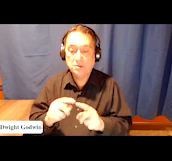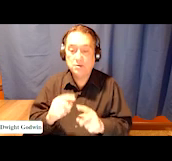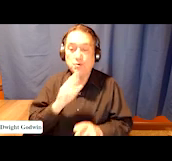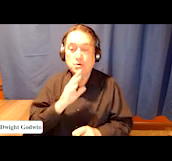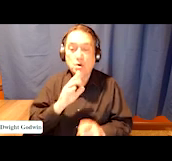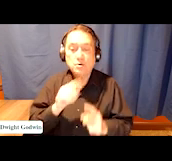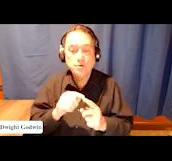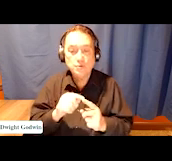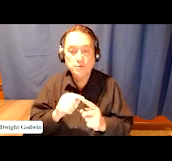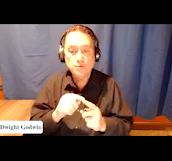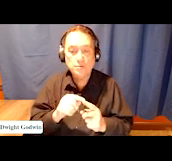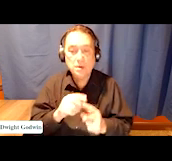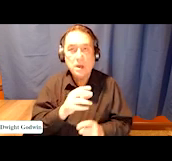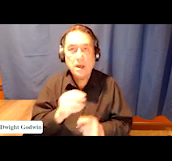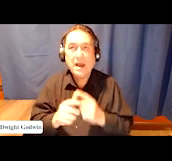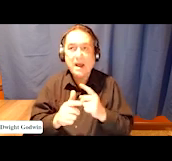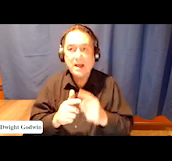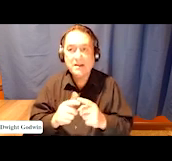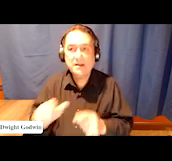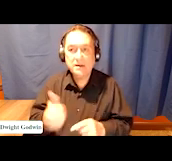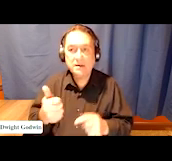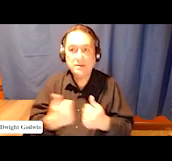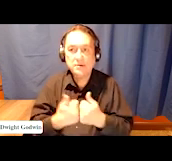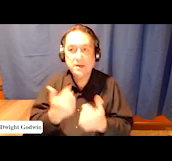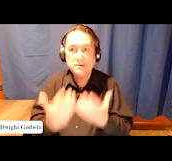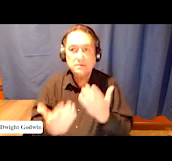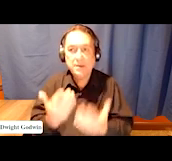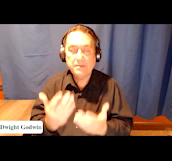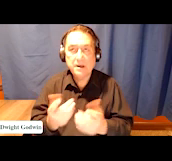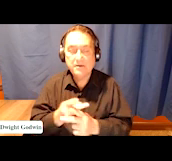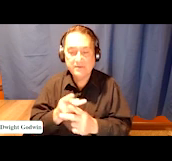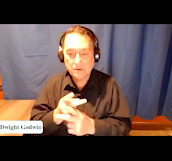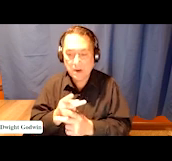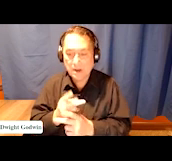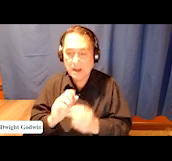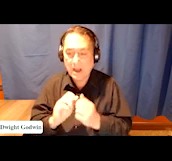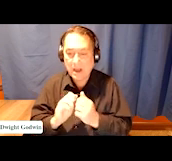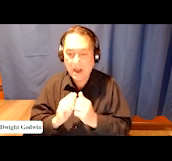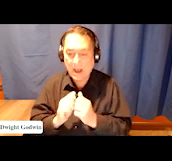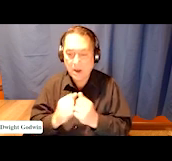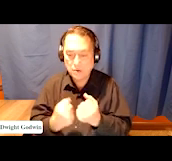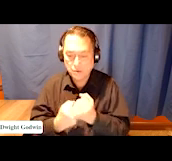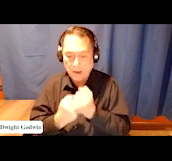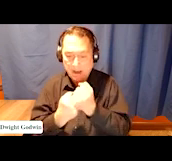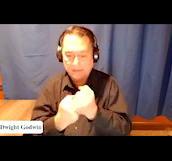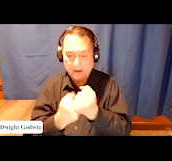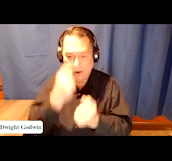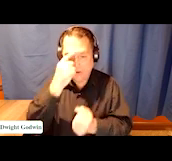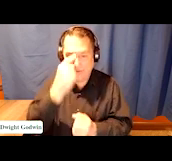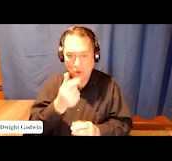And then another challenge might be figuring out how to advocate for your support needs.